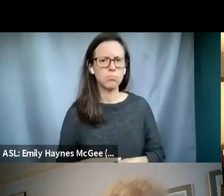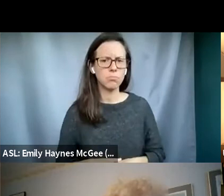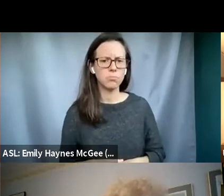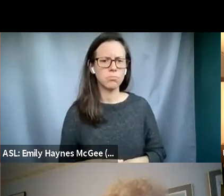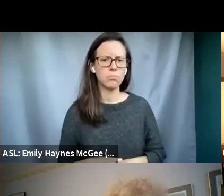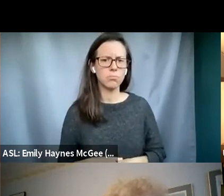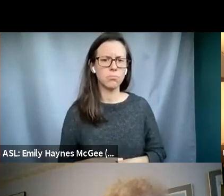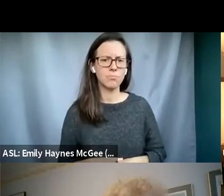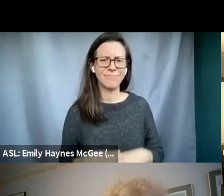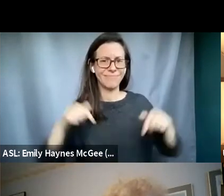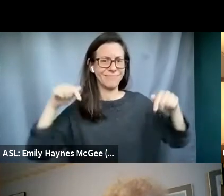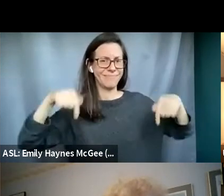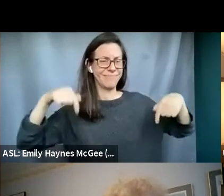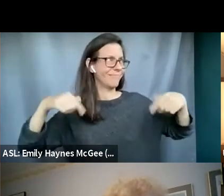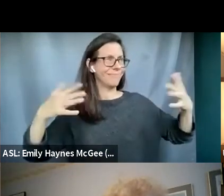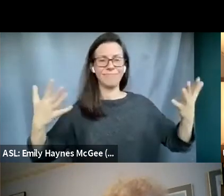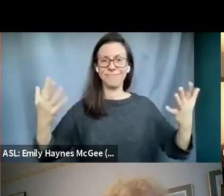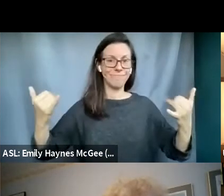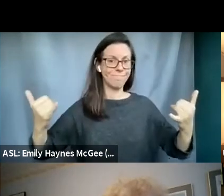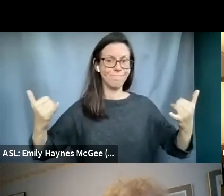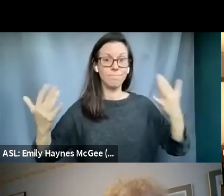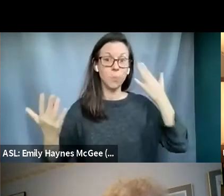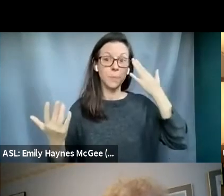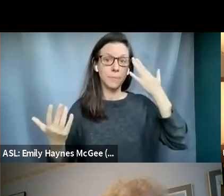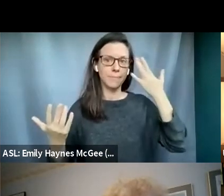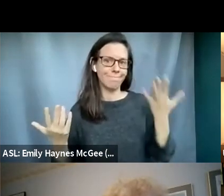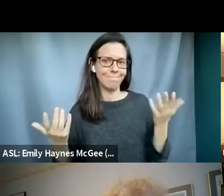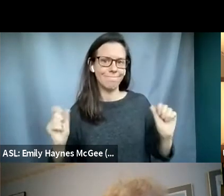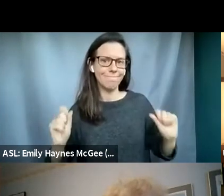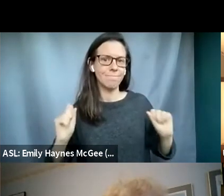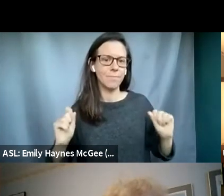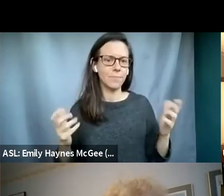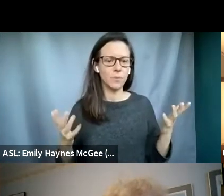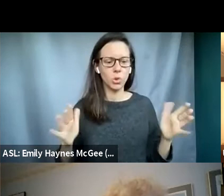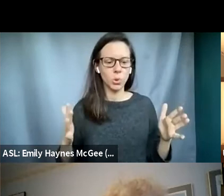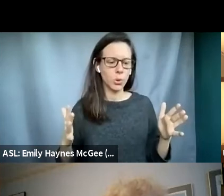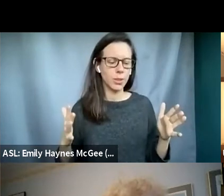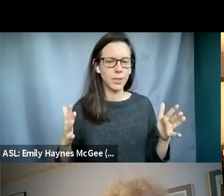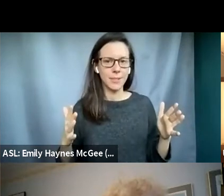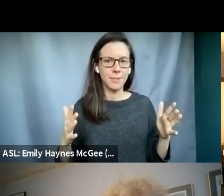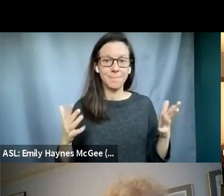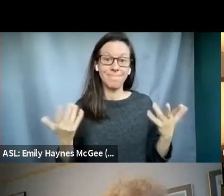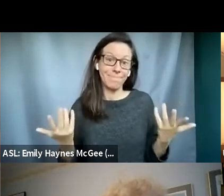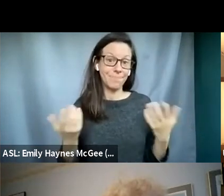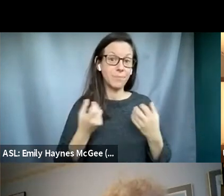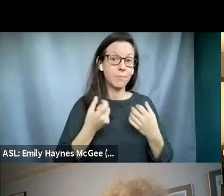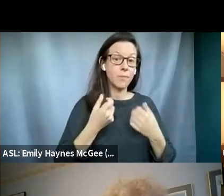We're living in a time where you need to be able to provide deuce both in person and on